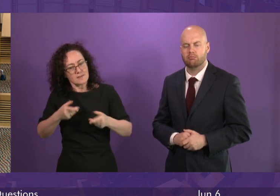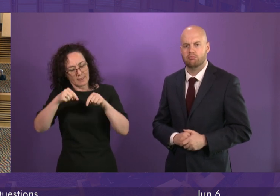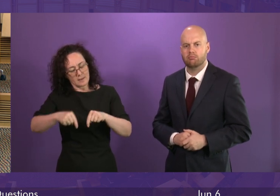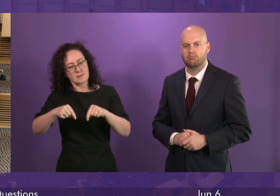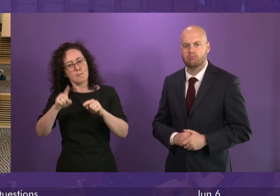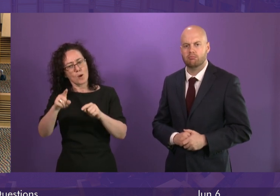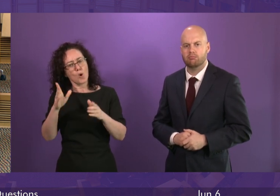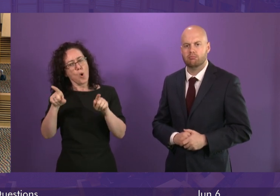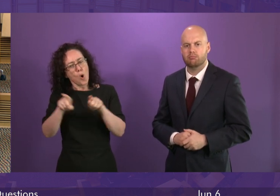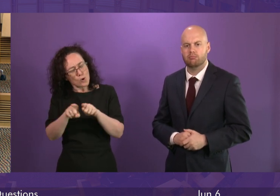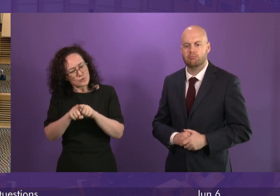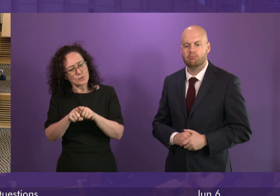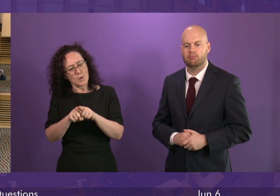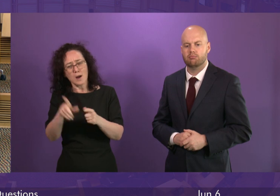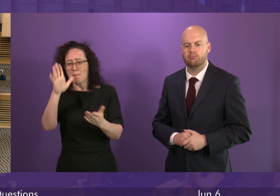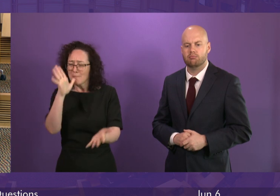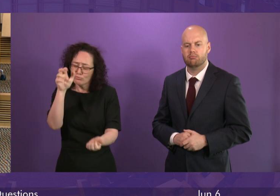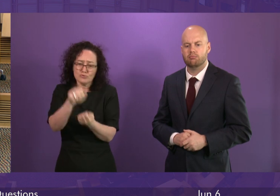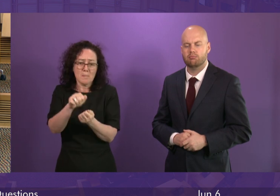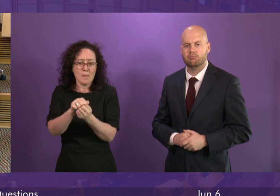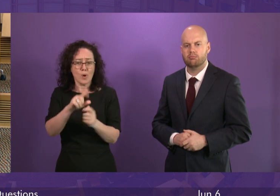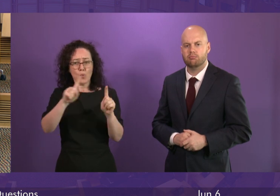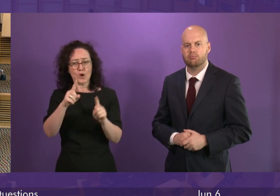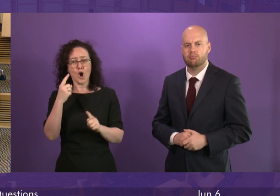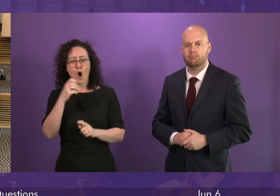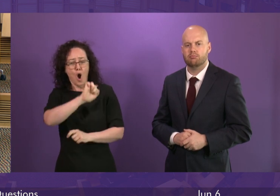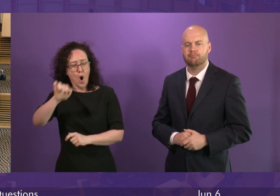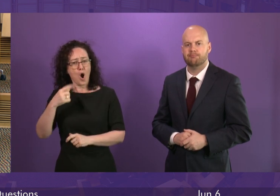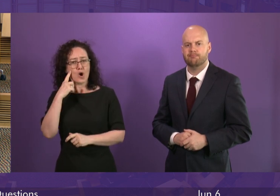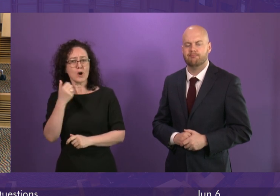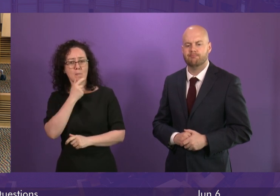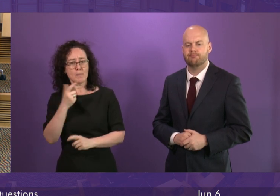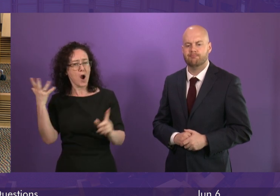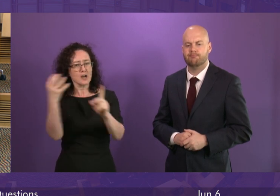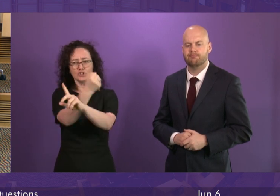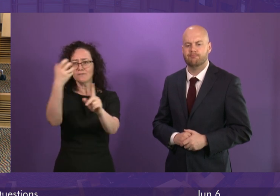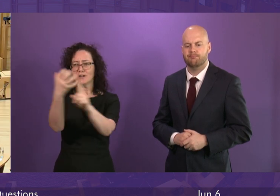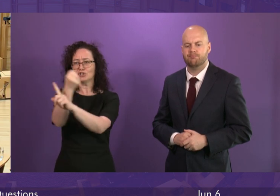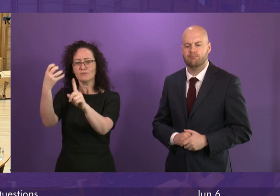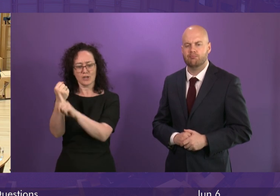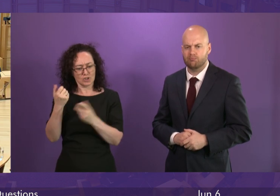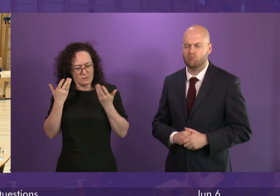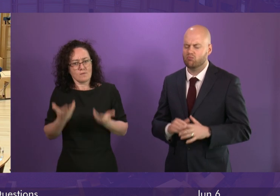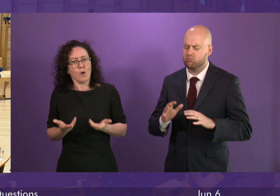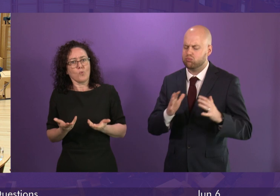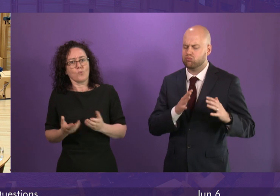lose sight of the phenomenal achievements of young people in our education system today.